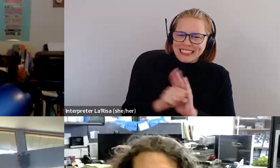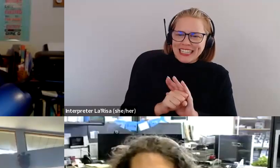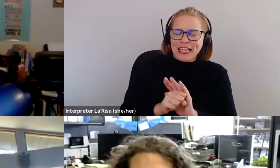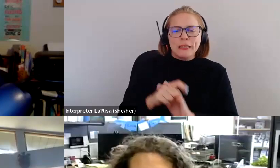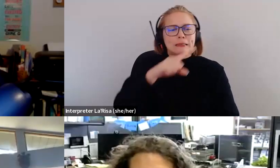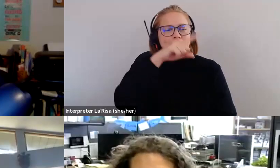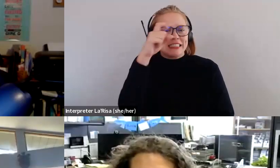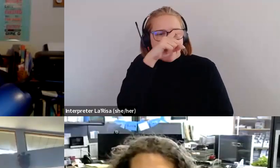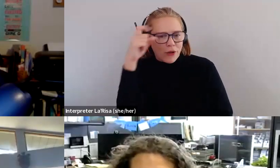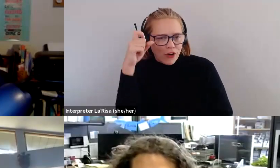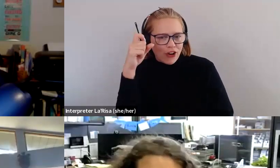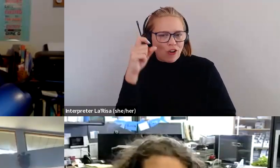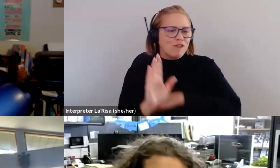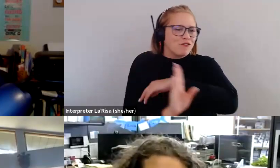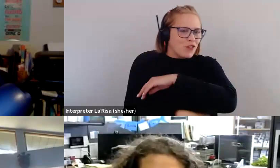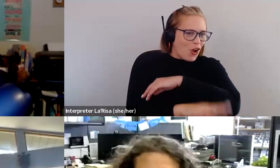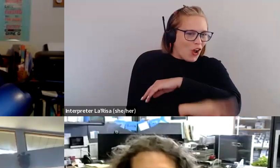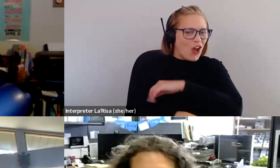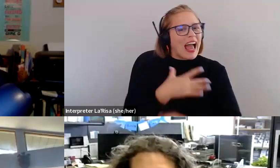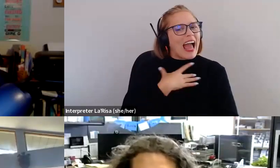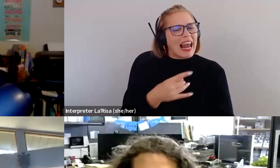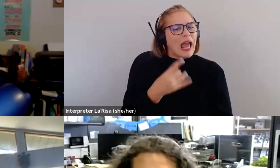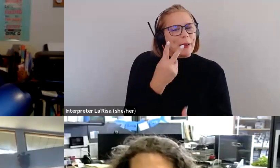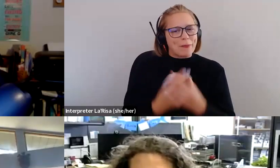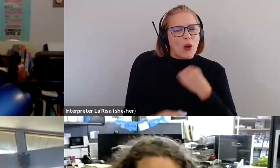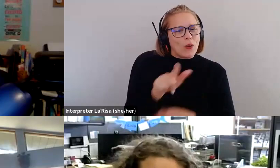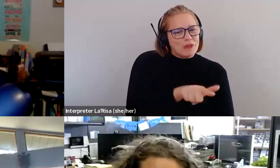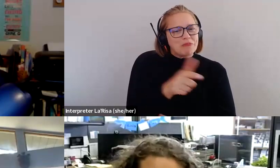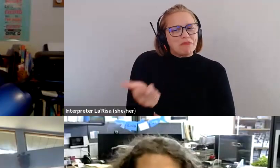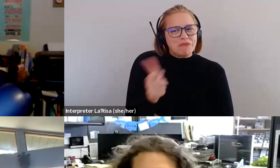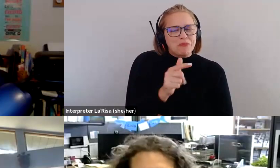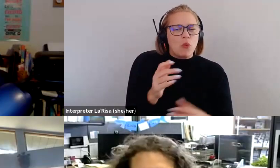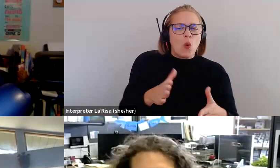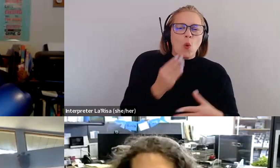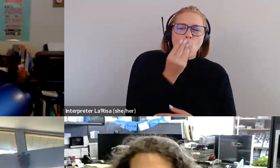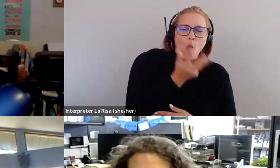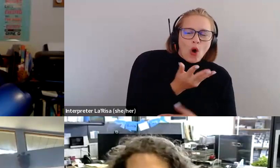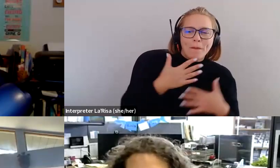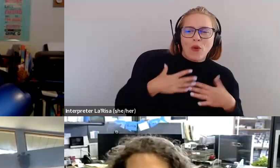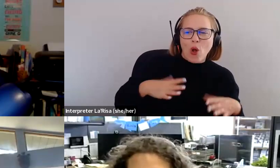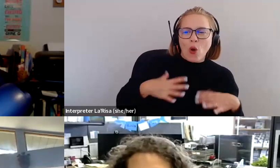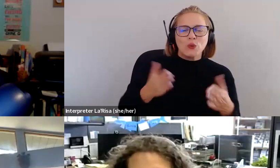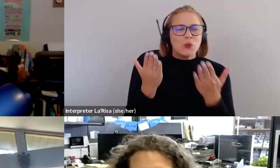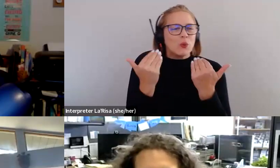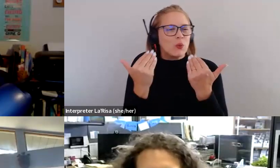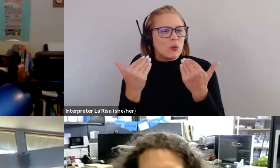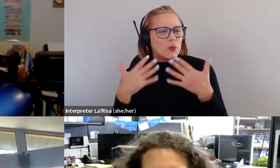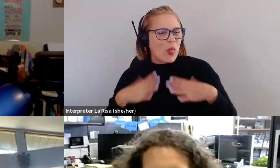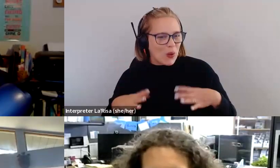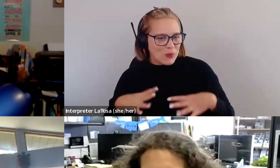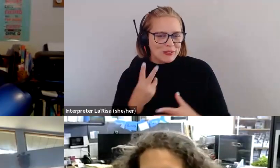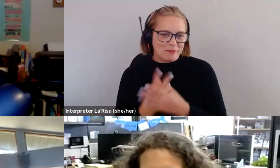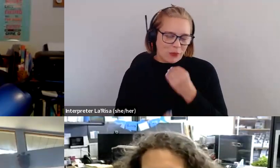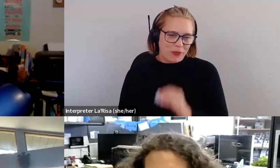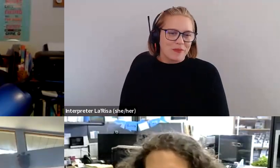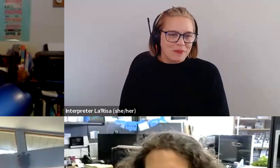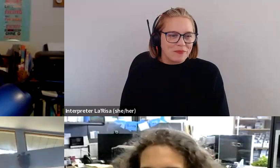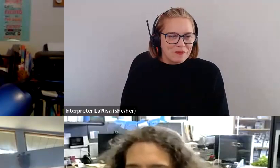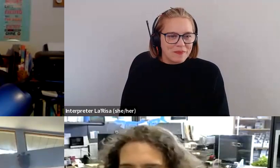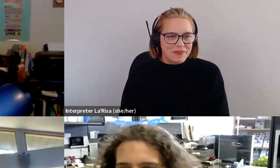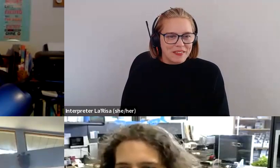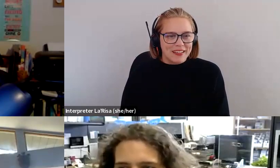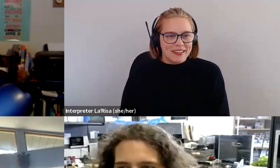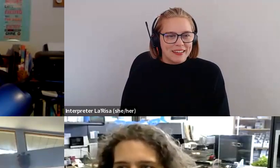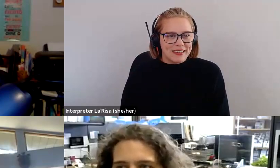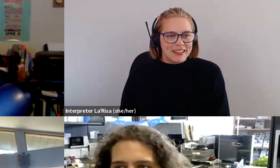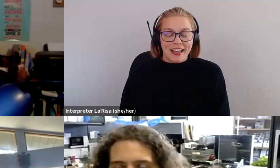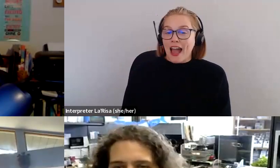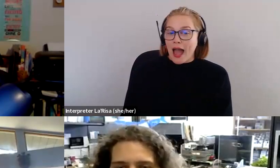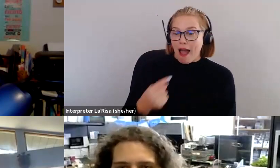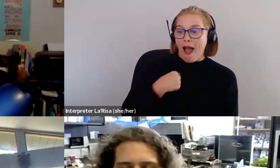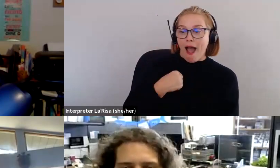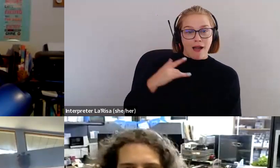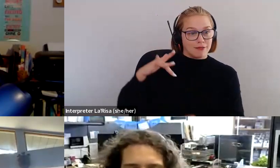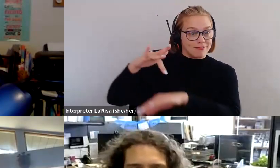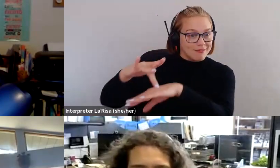really popular for that and their green chili. Also, my favorite seasons